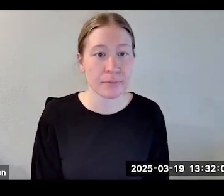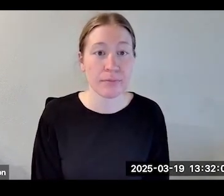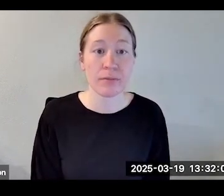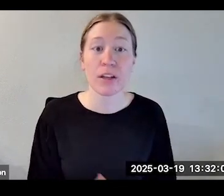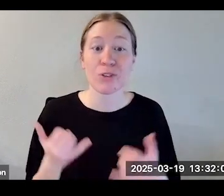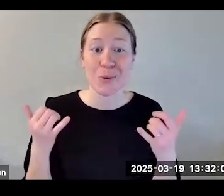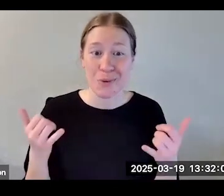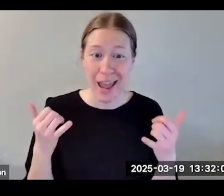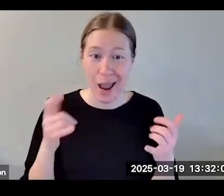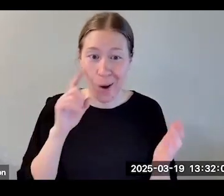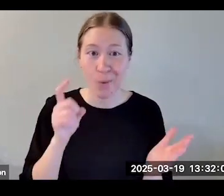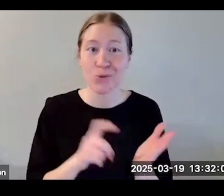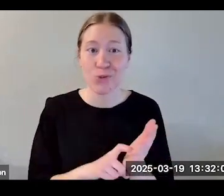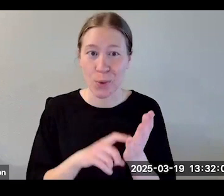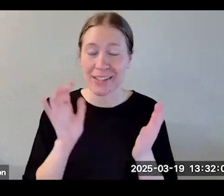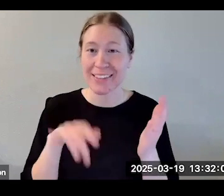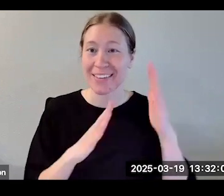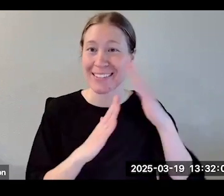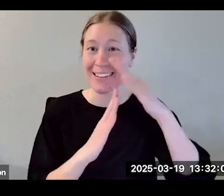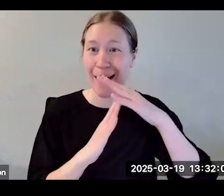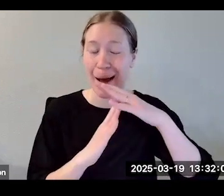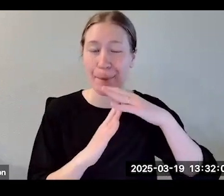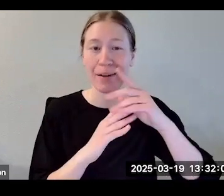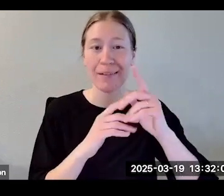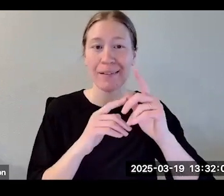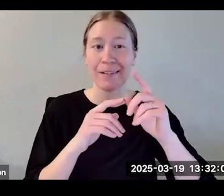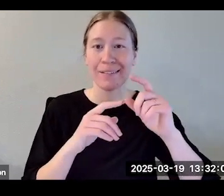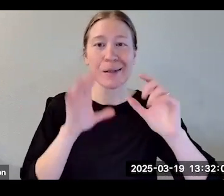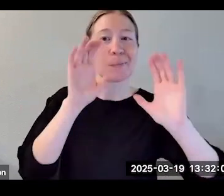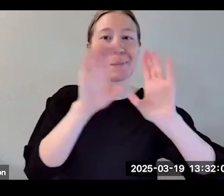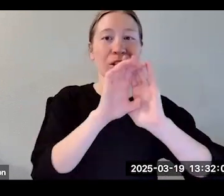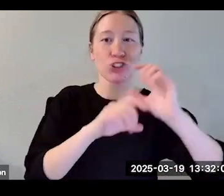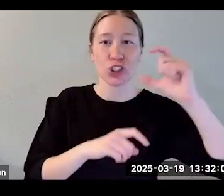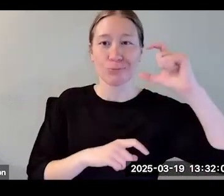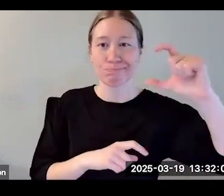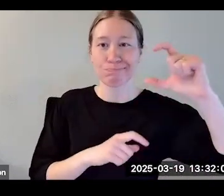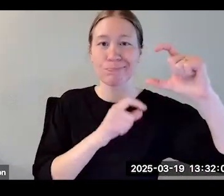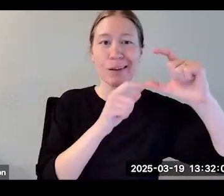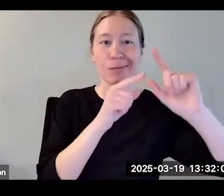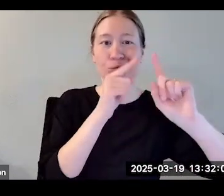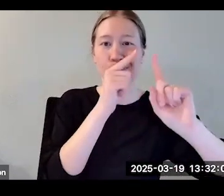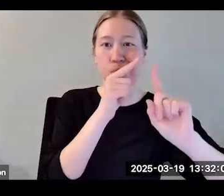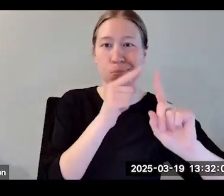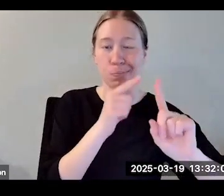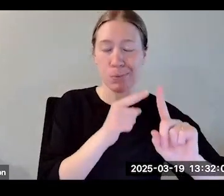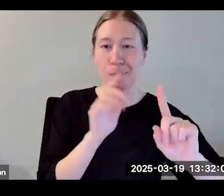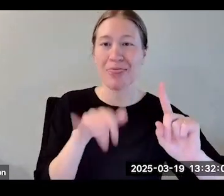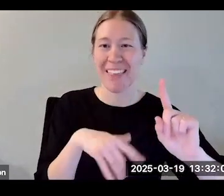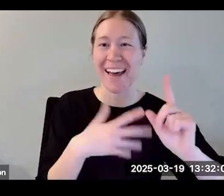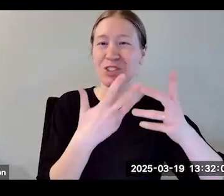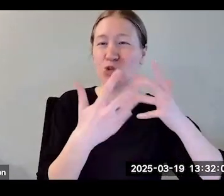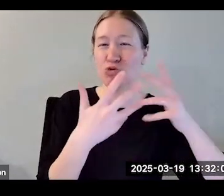you'll see that this bulleted list option is highlighted. So that means that we are using a list for each of these list items.